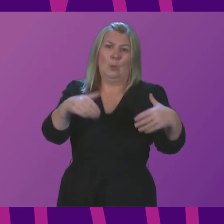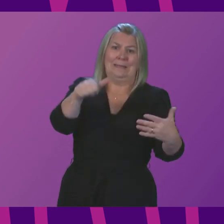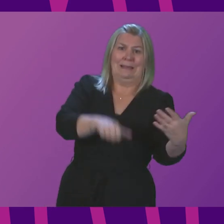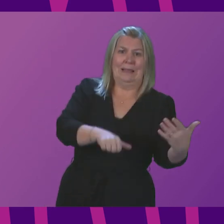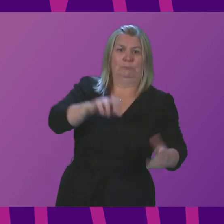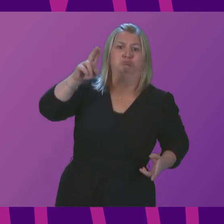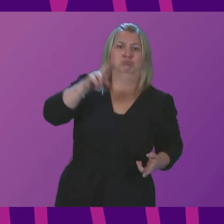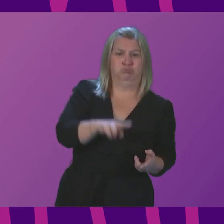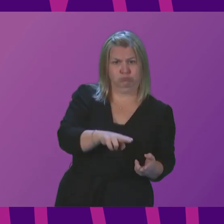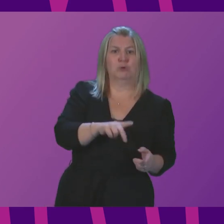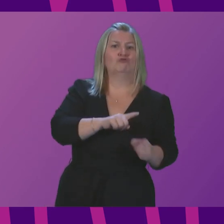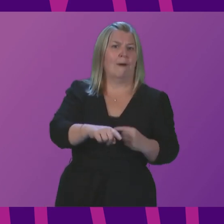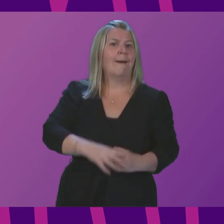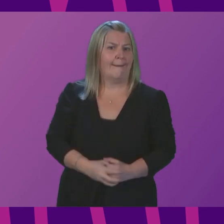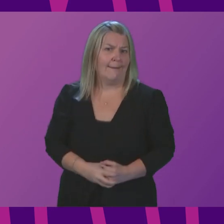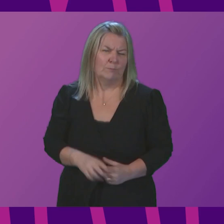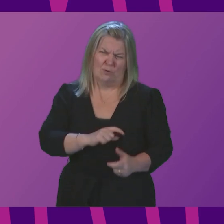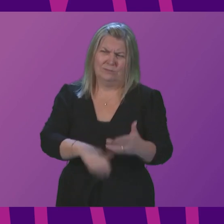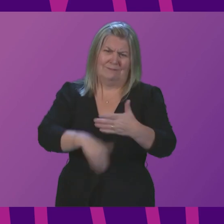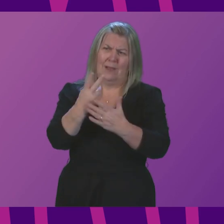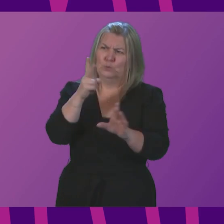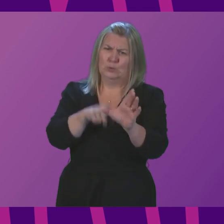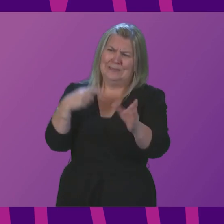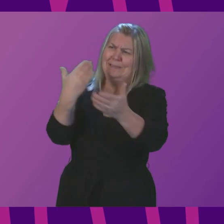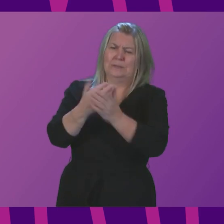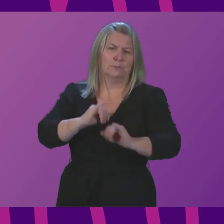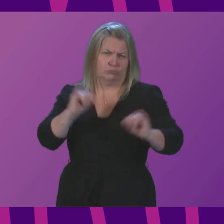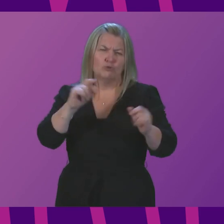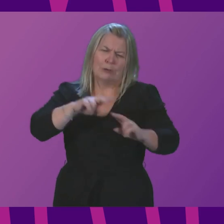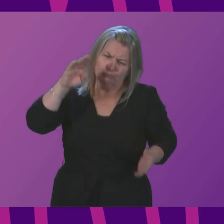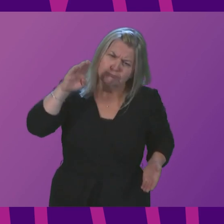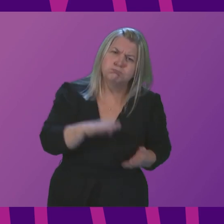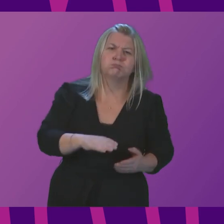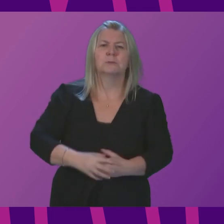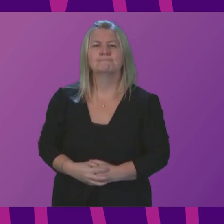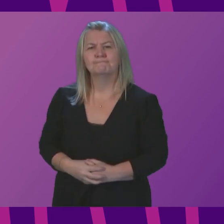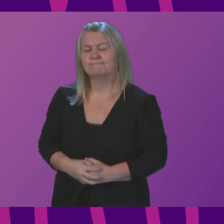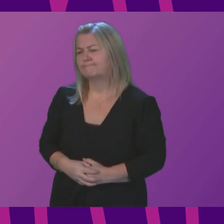times that has developed over the past two years.